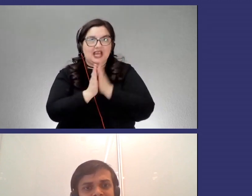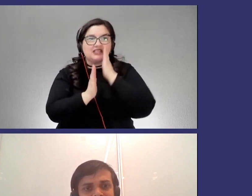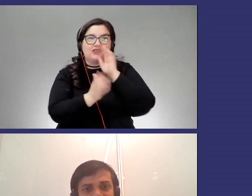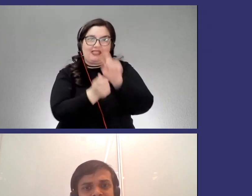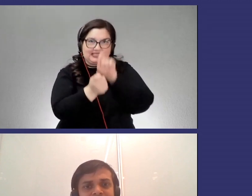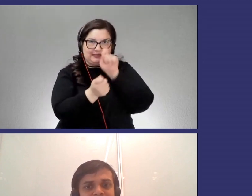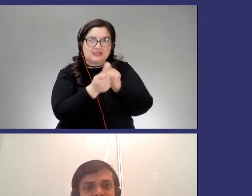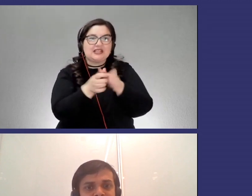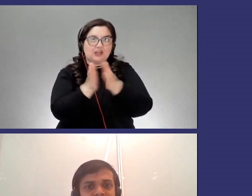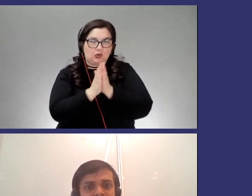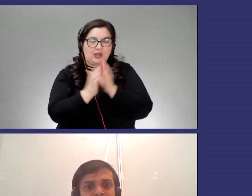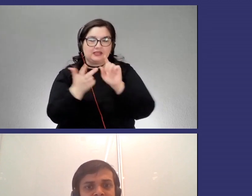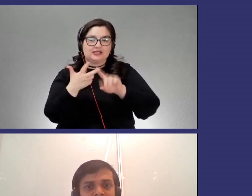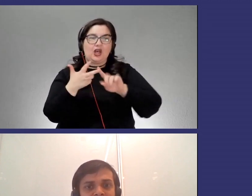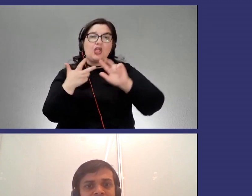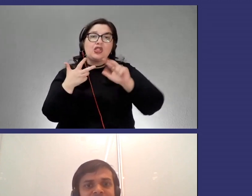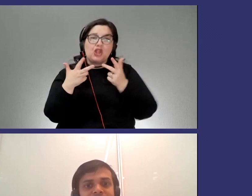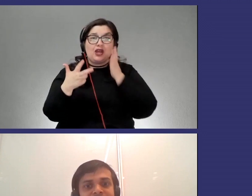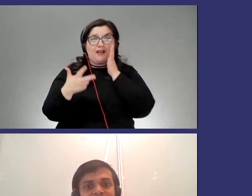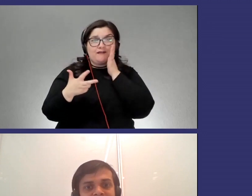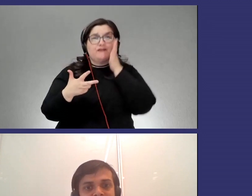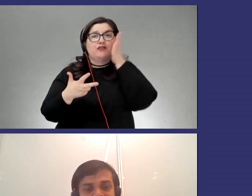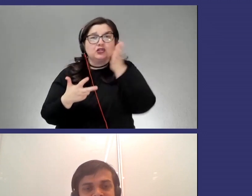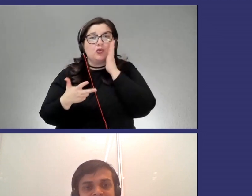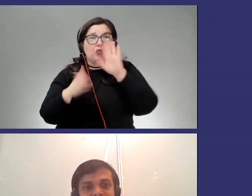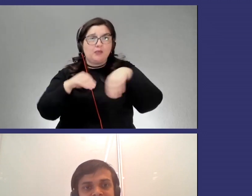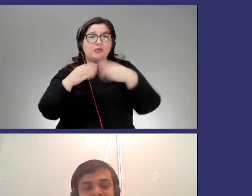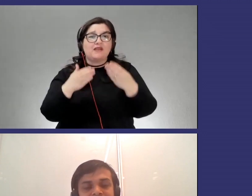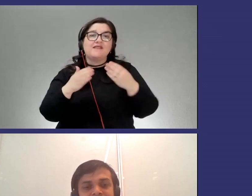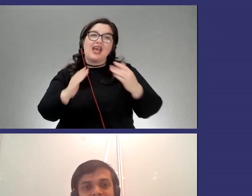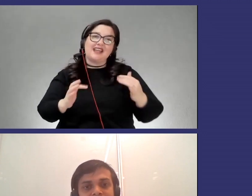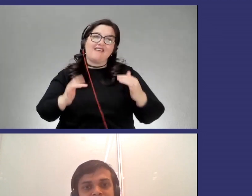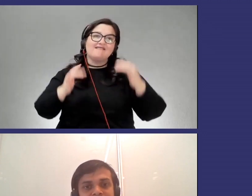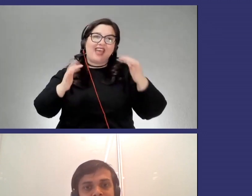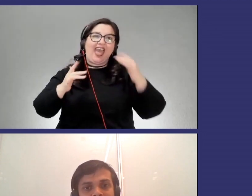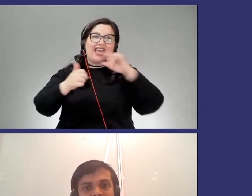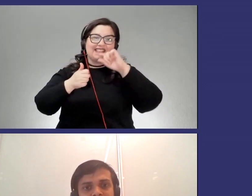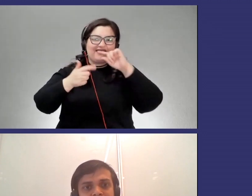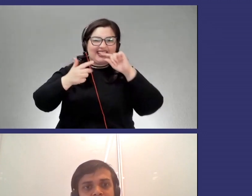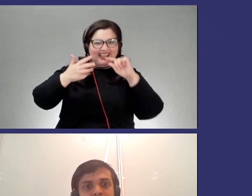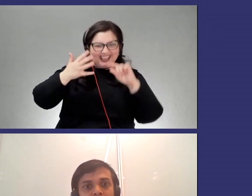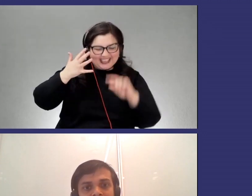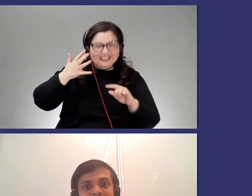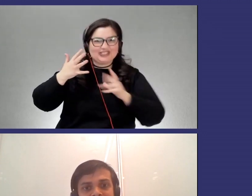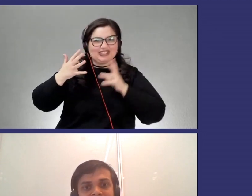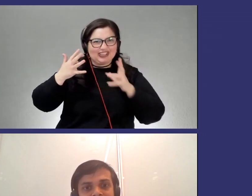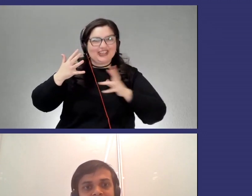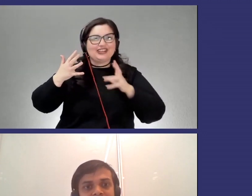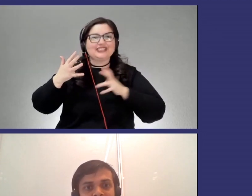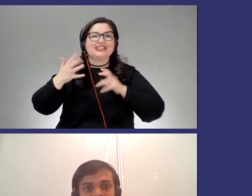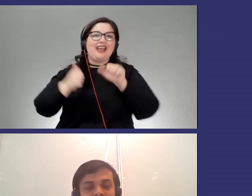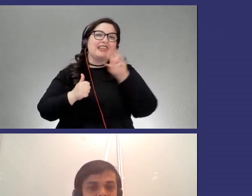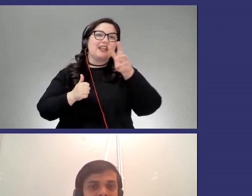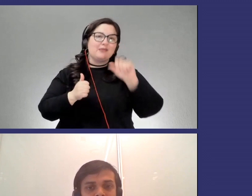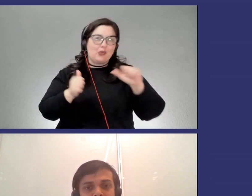And thirdly, in future, we'll be providing you advanced features in AWS Backup to monitor the compliance,